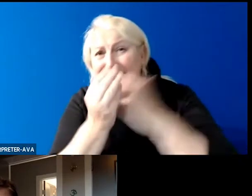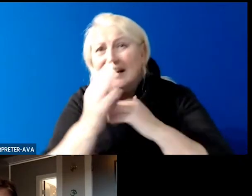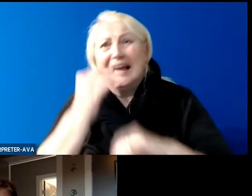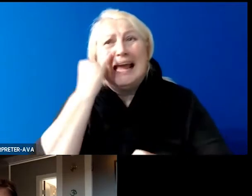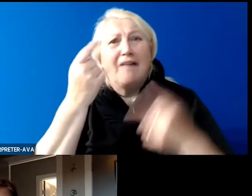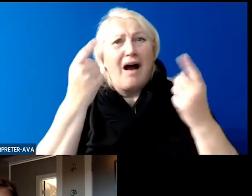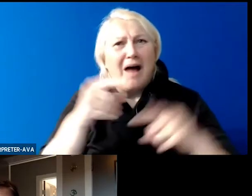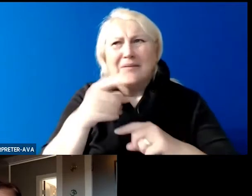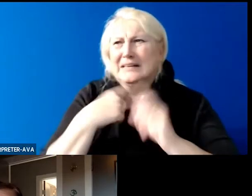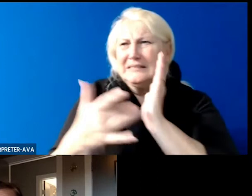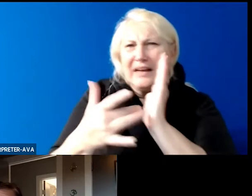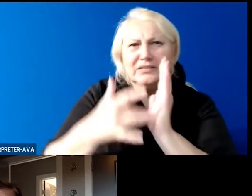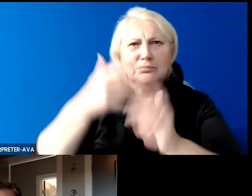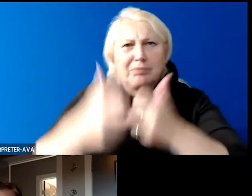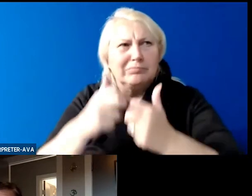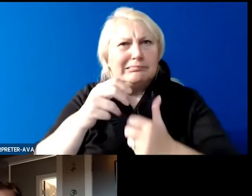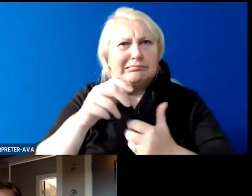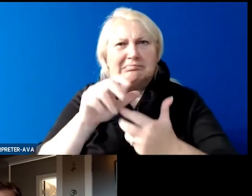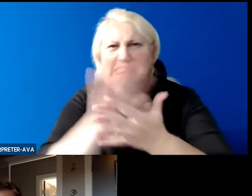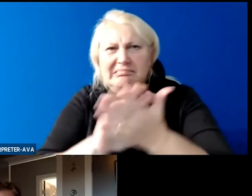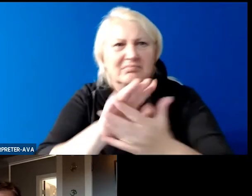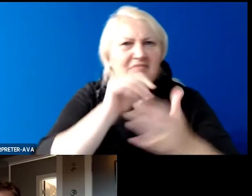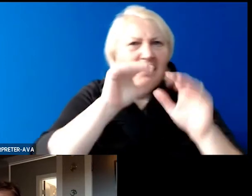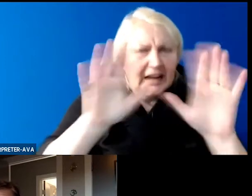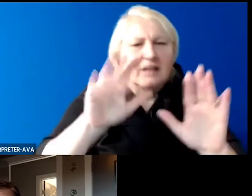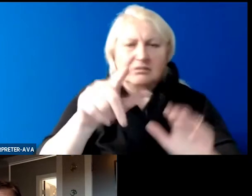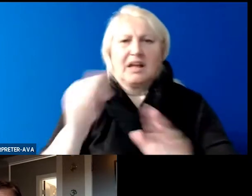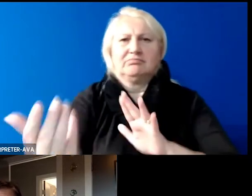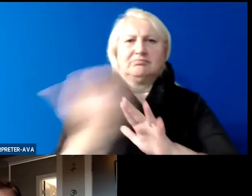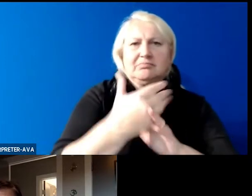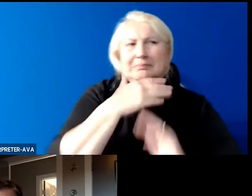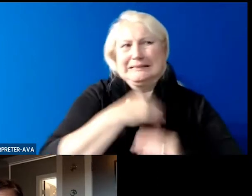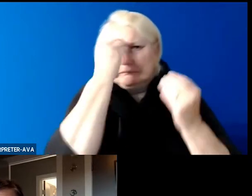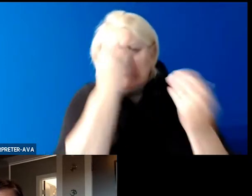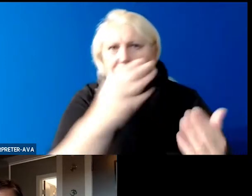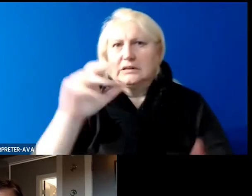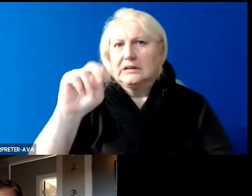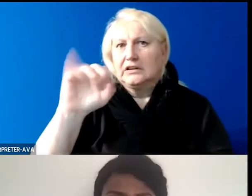So now I'd like to call on my colleague, Sable Sweetgrass to start us off in a good way. Sable.